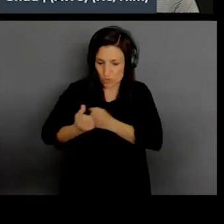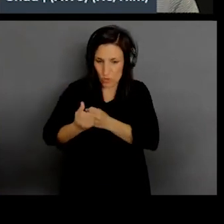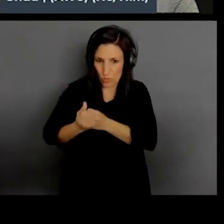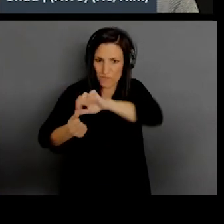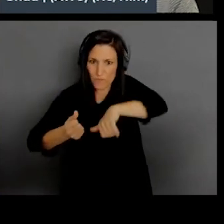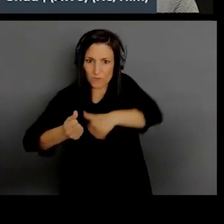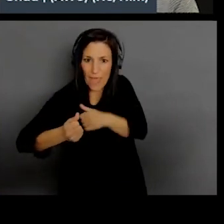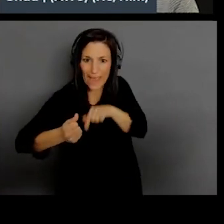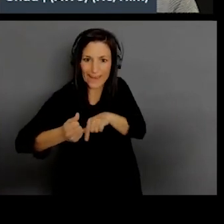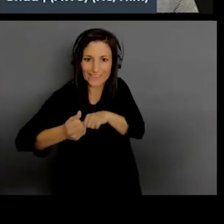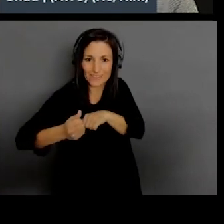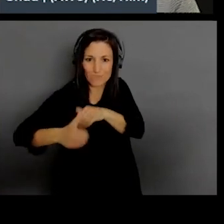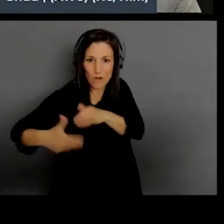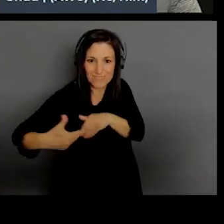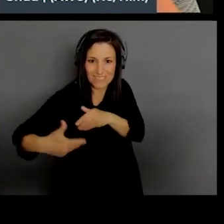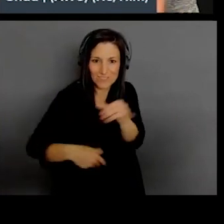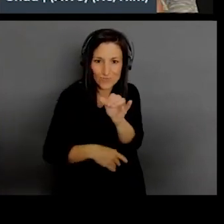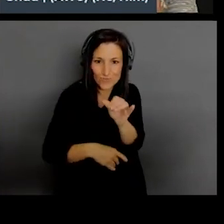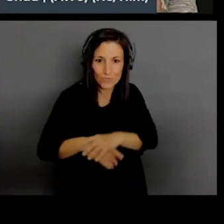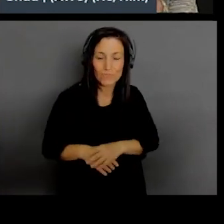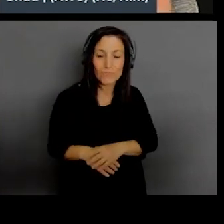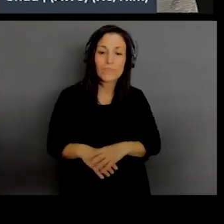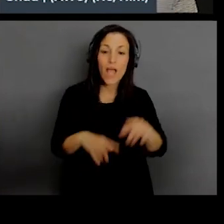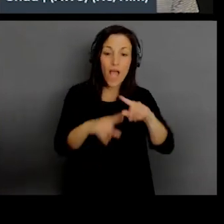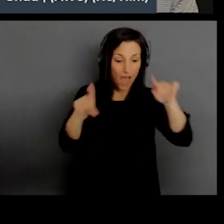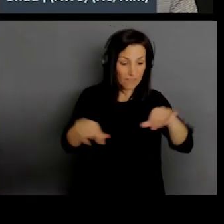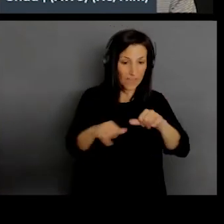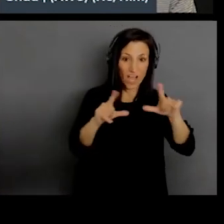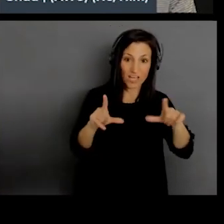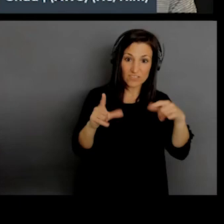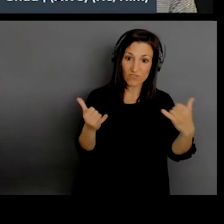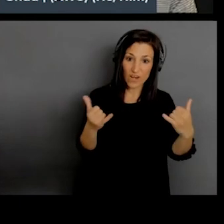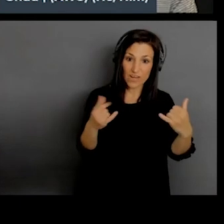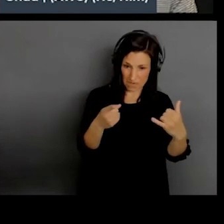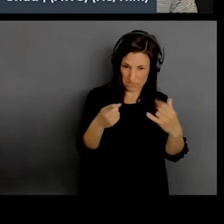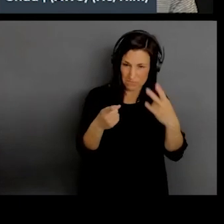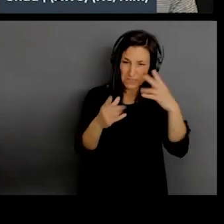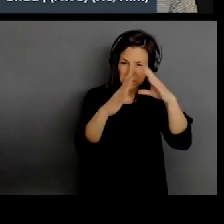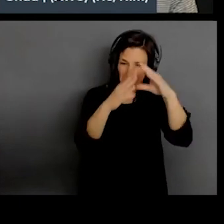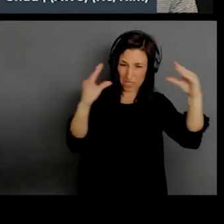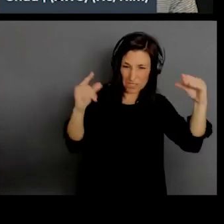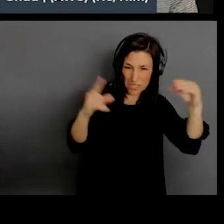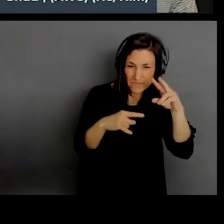On the console right now there's a CloudWatch console. We see two lines. There's the orange line,